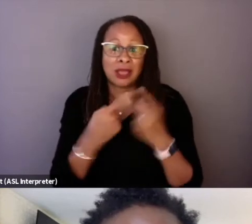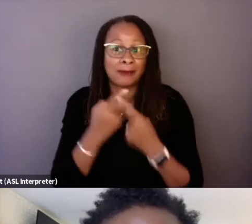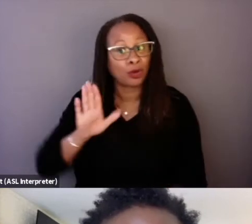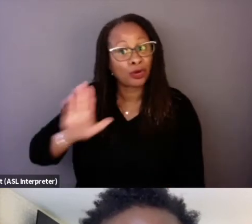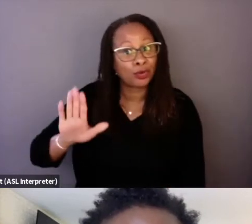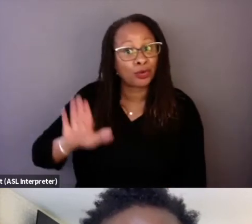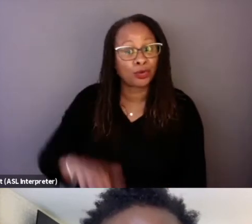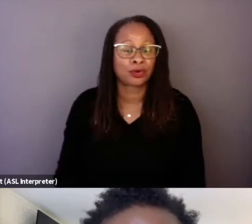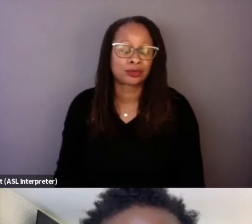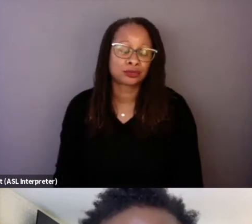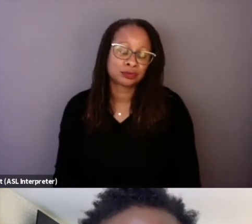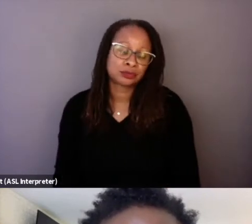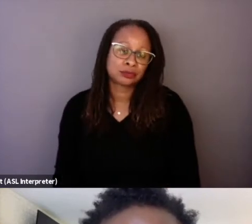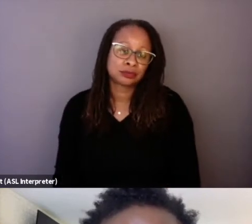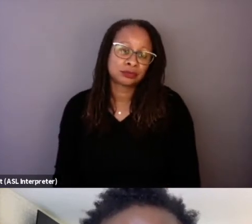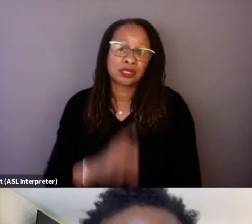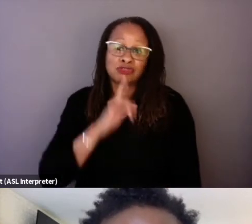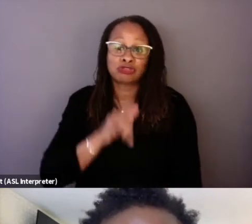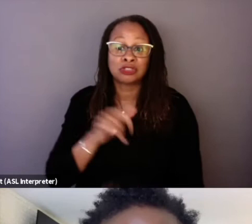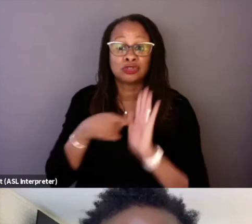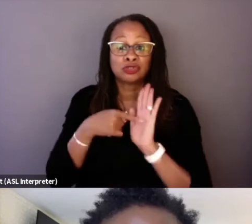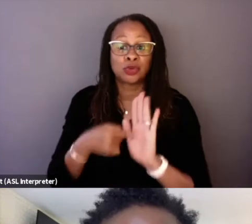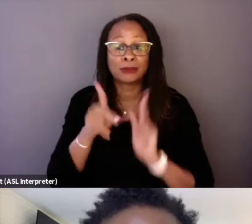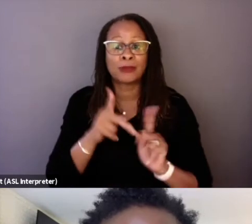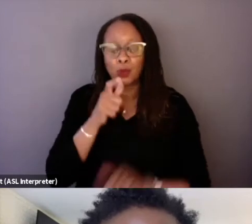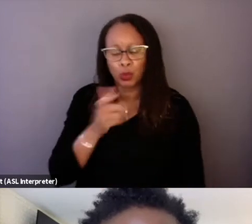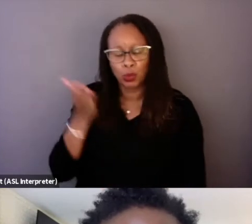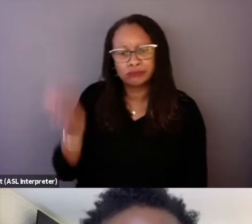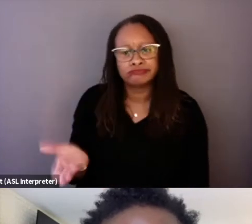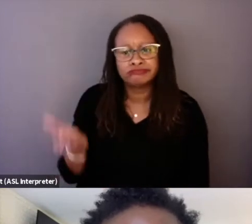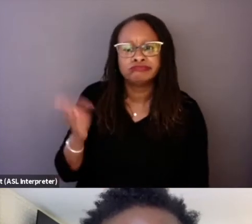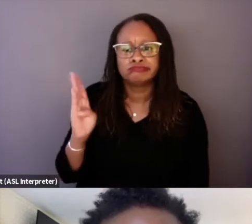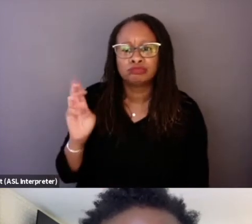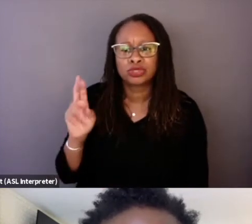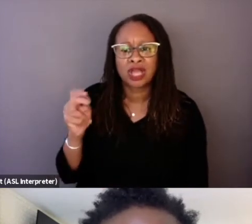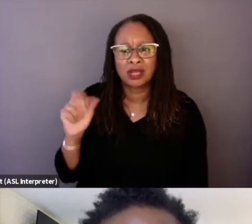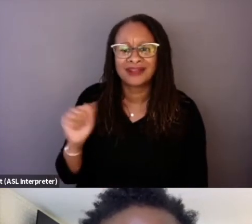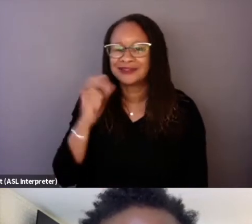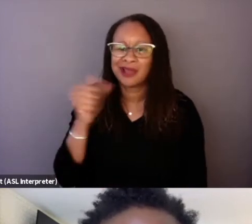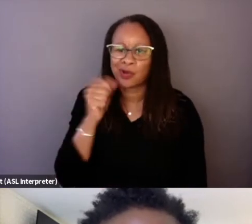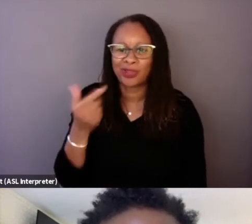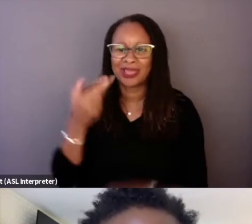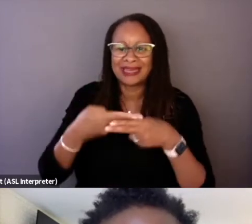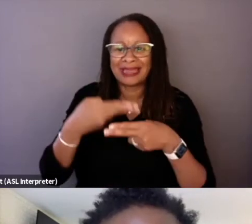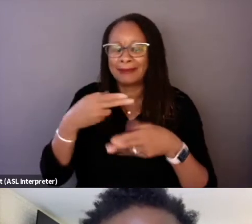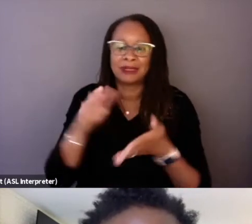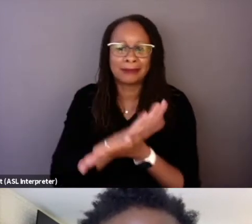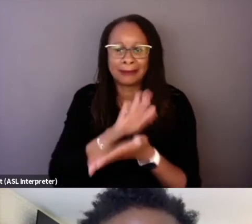and really showing people who she was, not just a headline, not just a victim, but actually as a person,